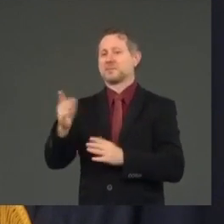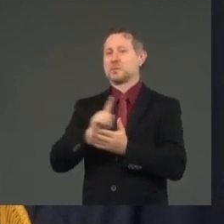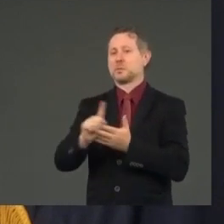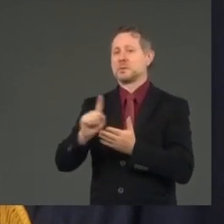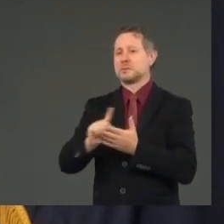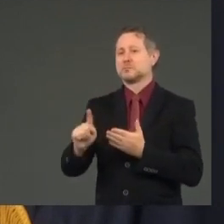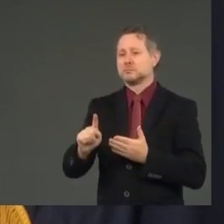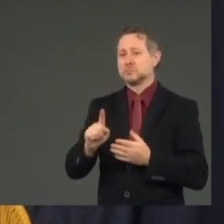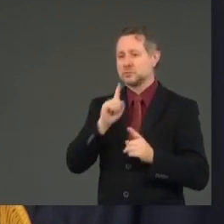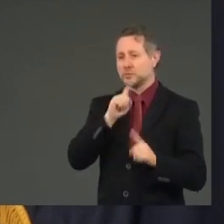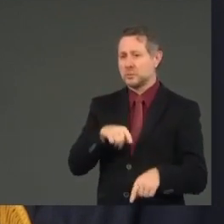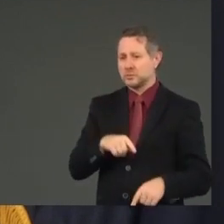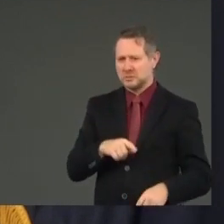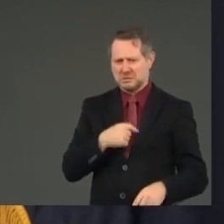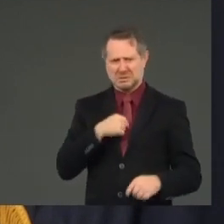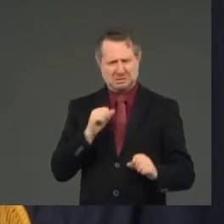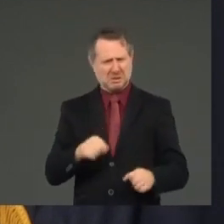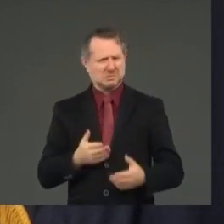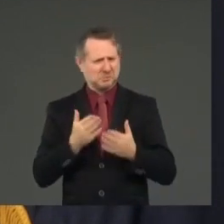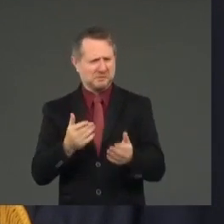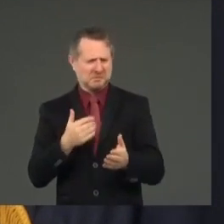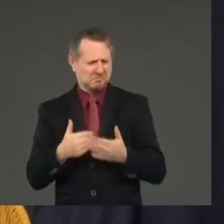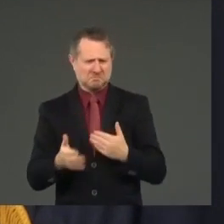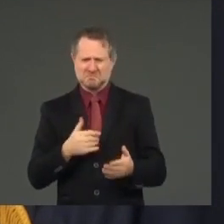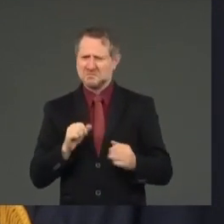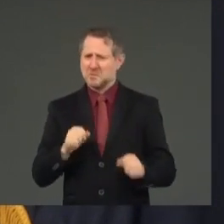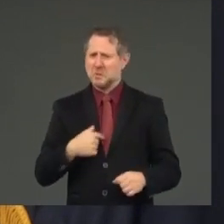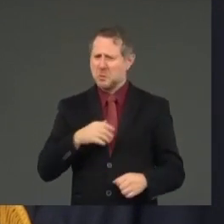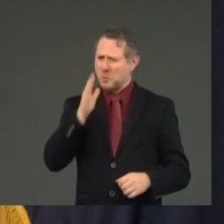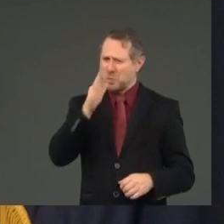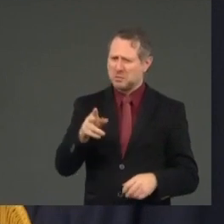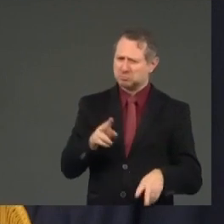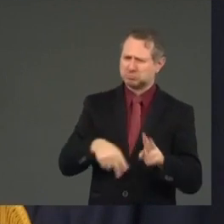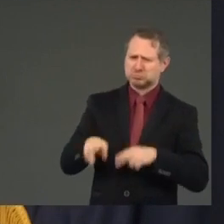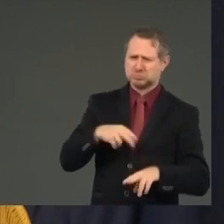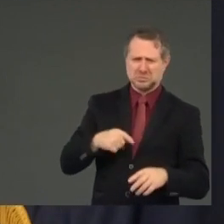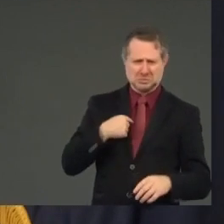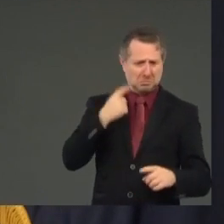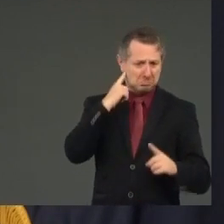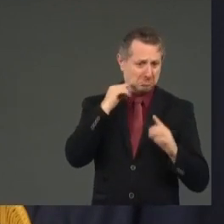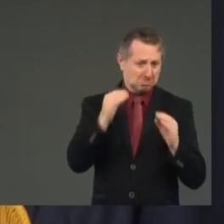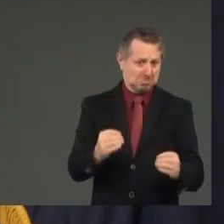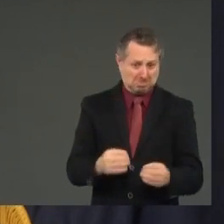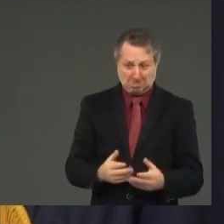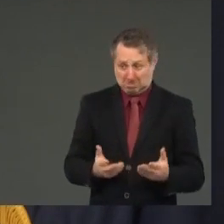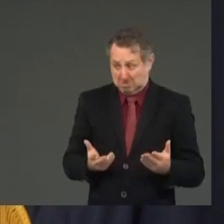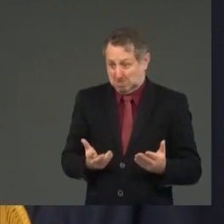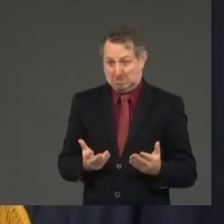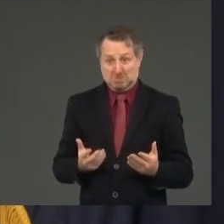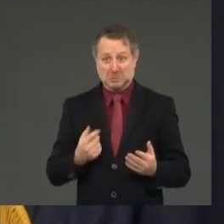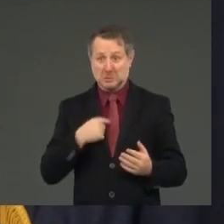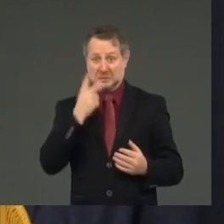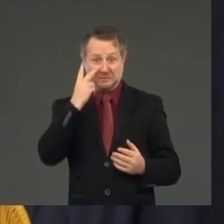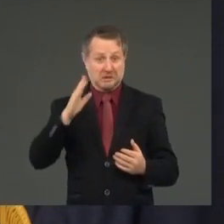LEGISLATION THAT WOULD REQUIRE A GOVERNOR, YOU, TO SUBMIT A WEEKLY REPORT.